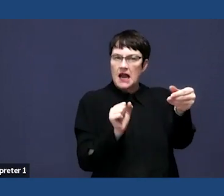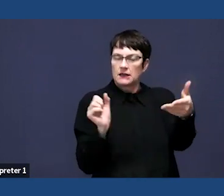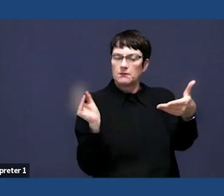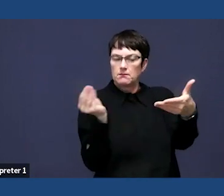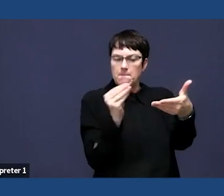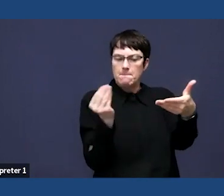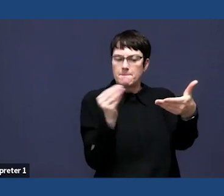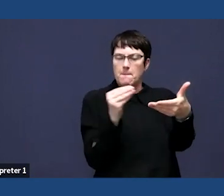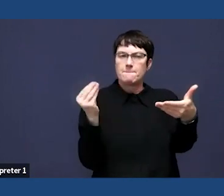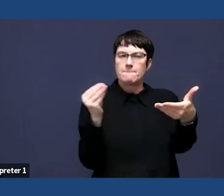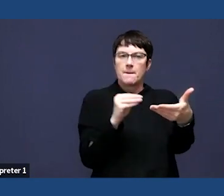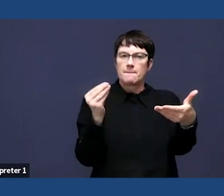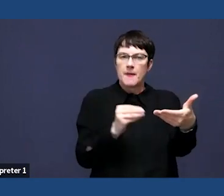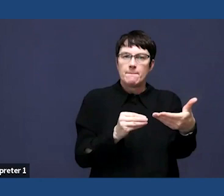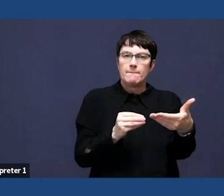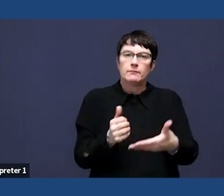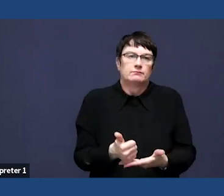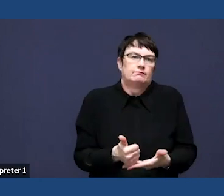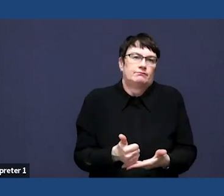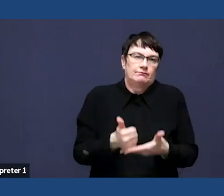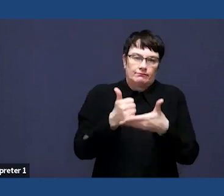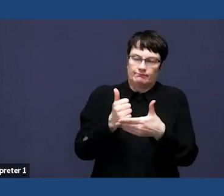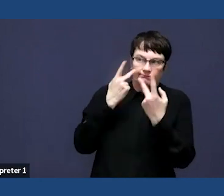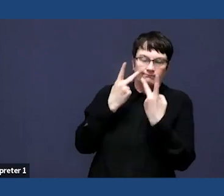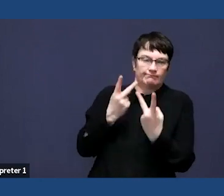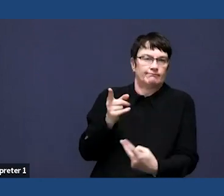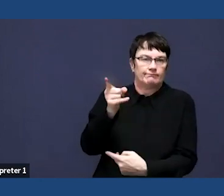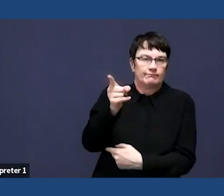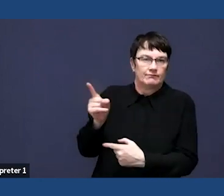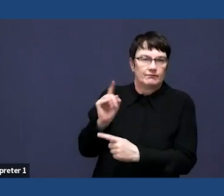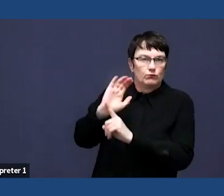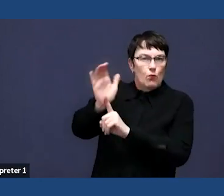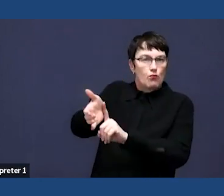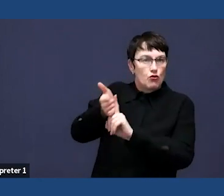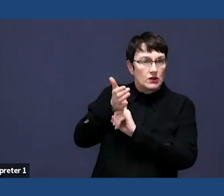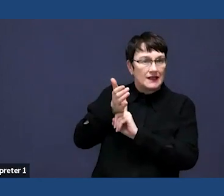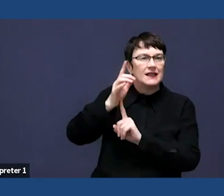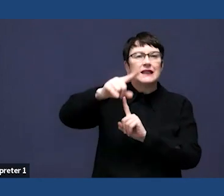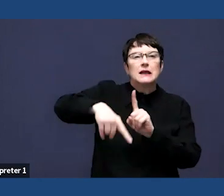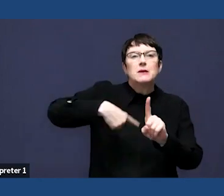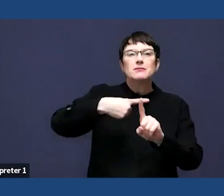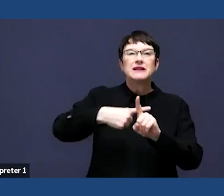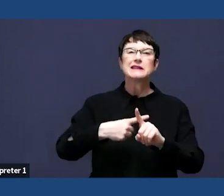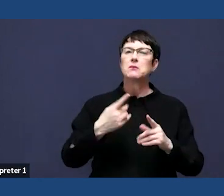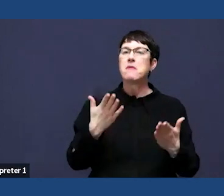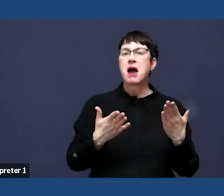as appropriate, the feasibility of further instruments and measures. This is way back in 2010.